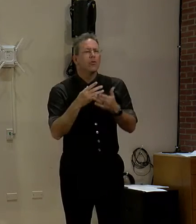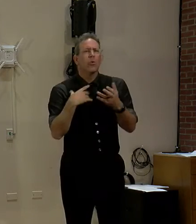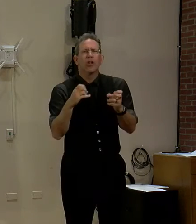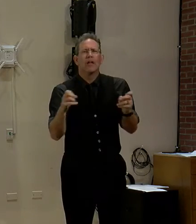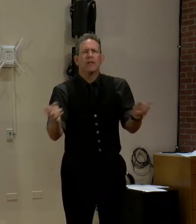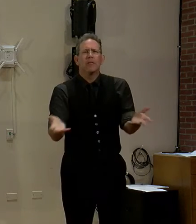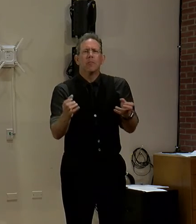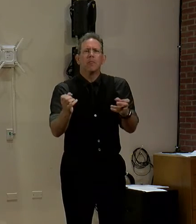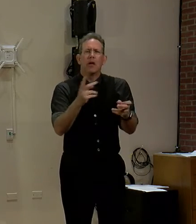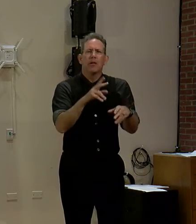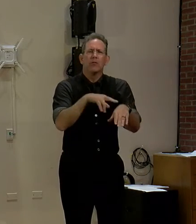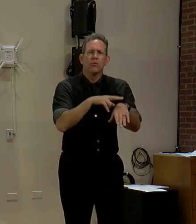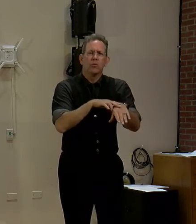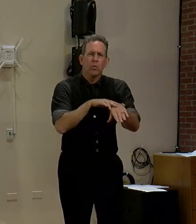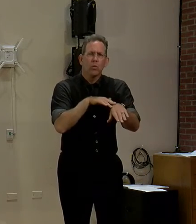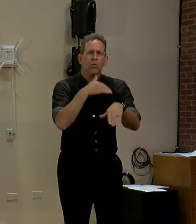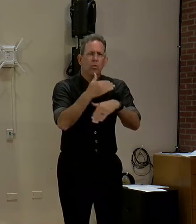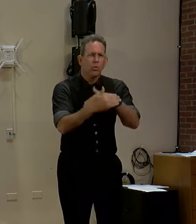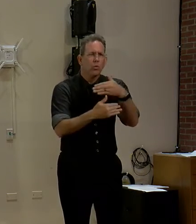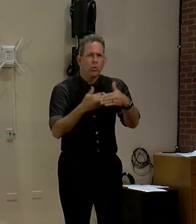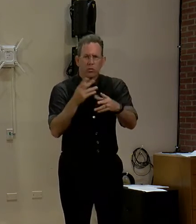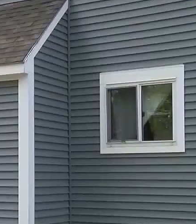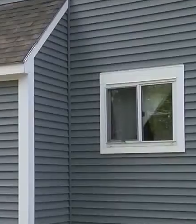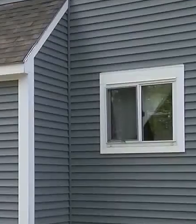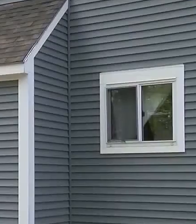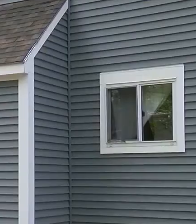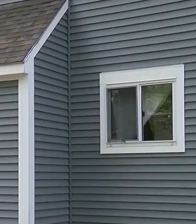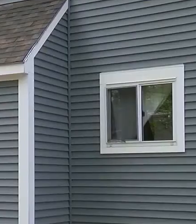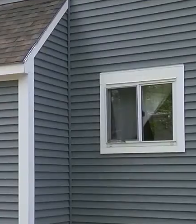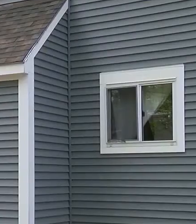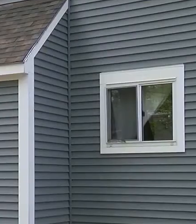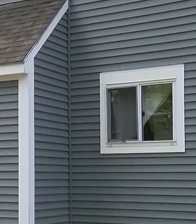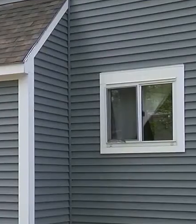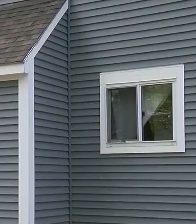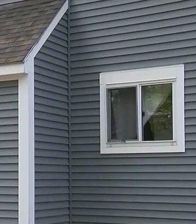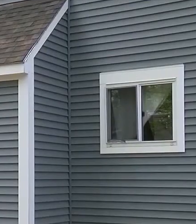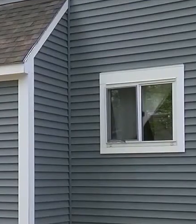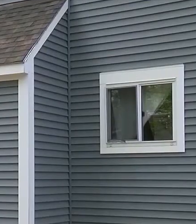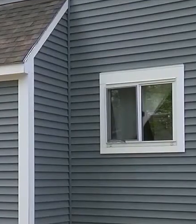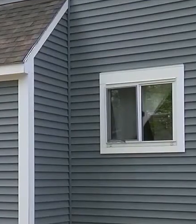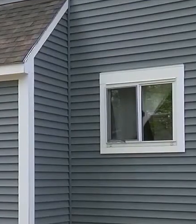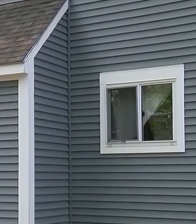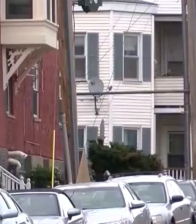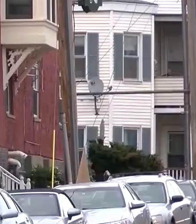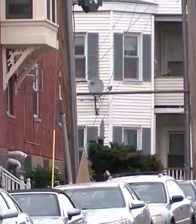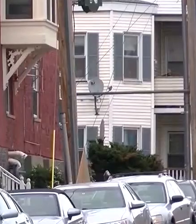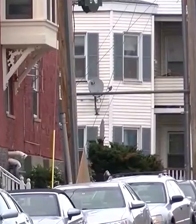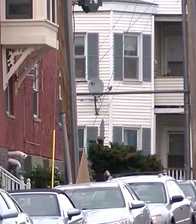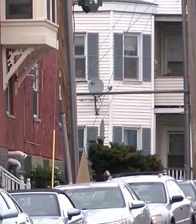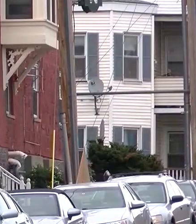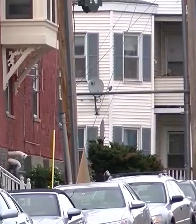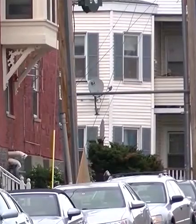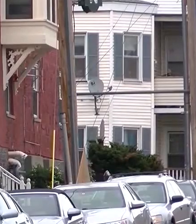STILL BE ELIGIBLE TO STAY BEYOND JULY FIRST, AND THERE'S A PLAN FOR THOSE WHO CAN'T."We are offering stipends to people that are leaving the program to help them transition, and we've also expanded shelter capacity,